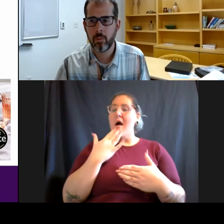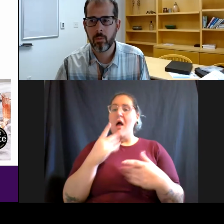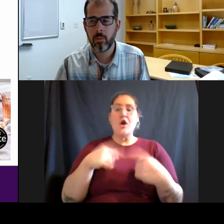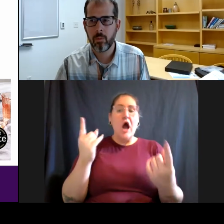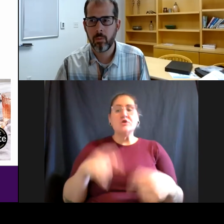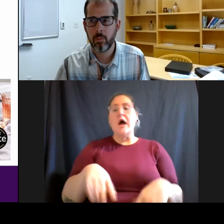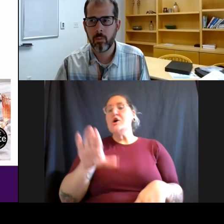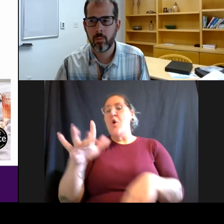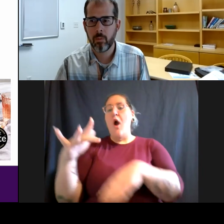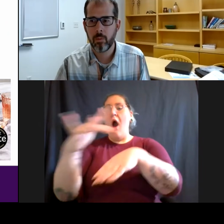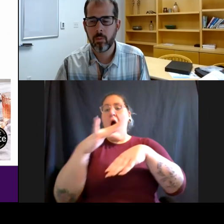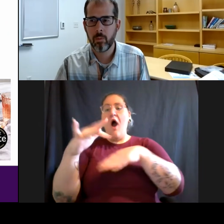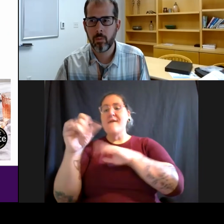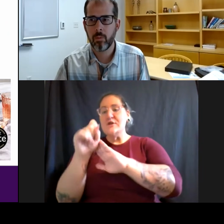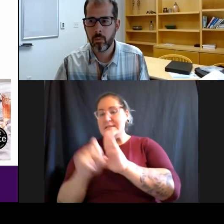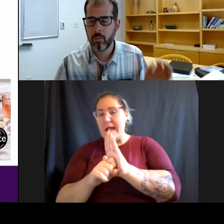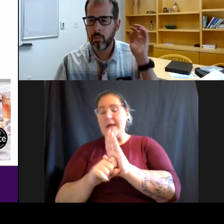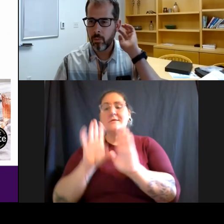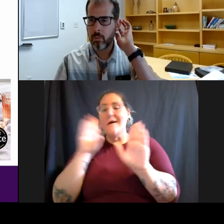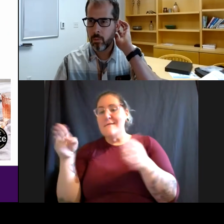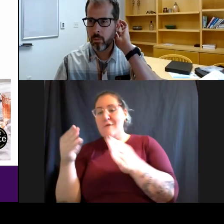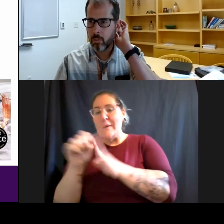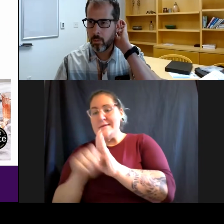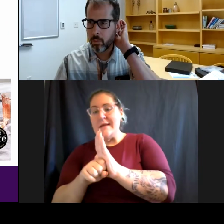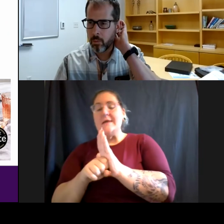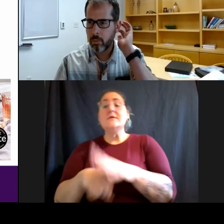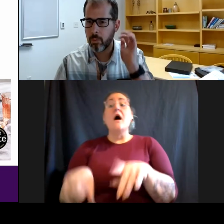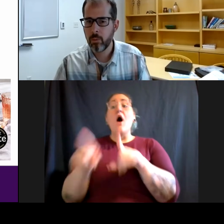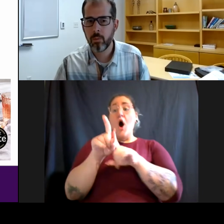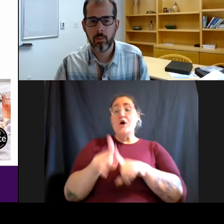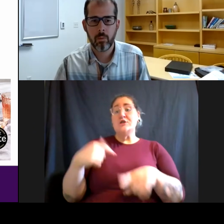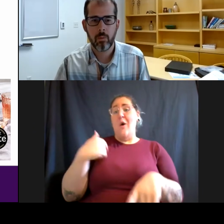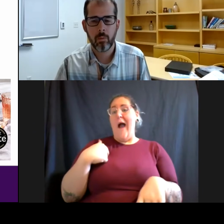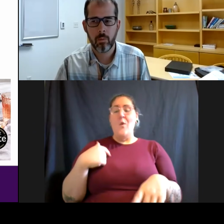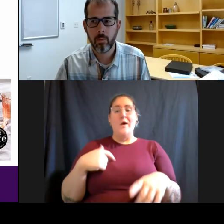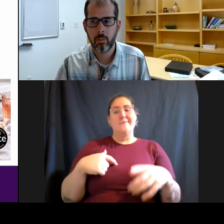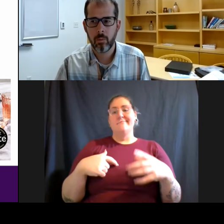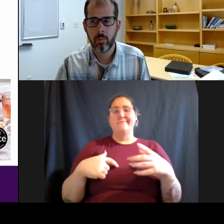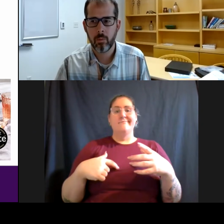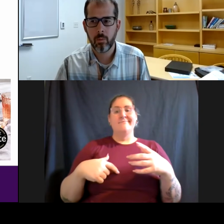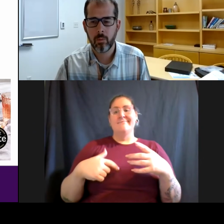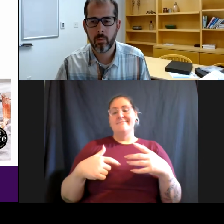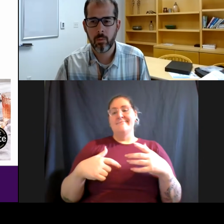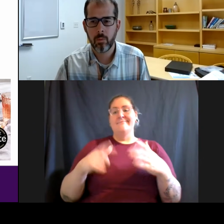checklist and then I would also annotate those designs to make sure that you communicate